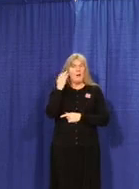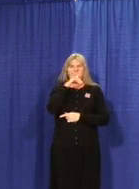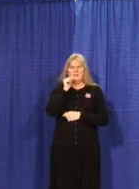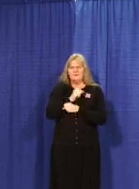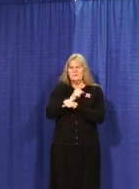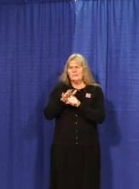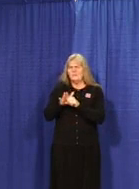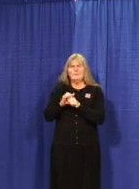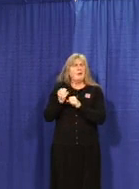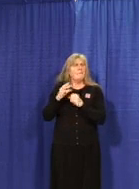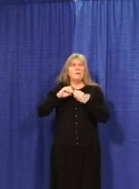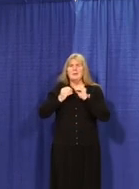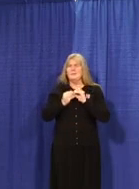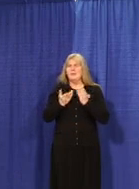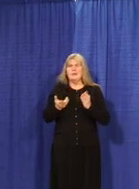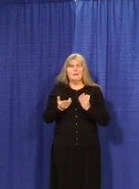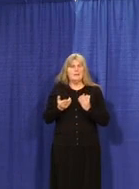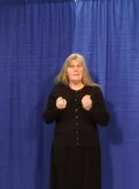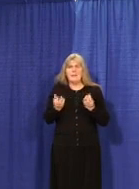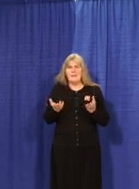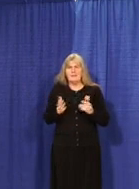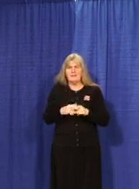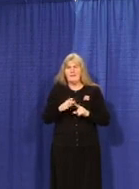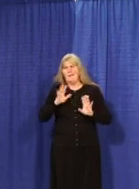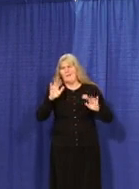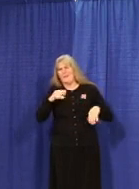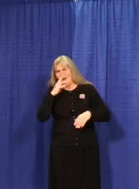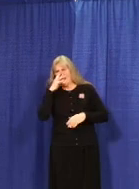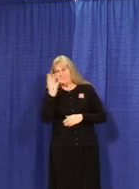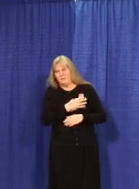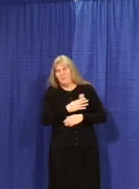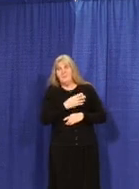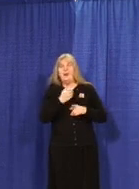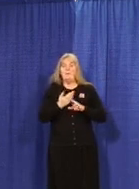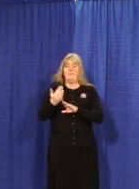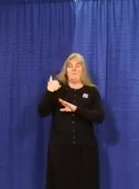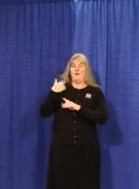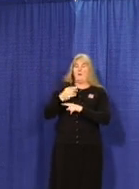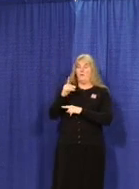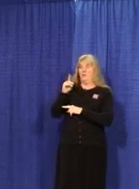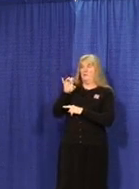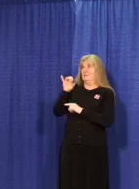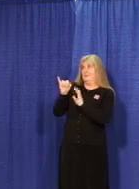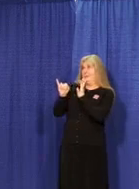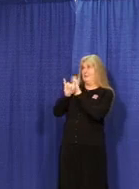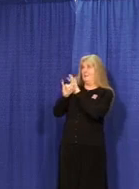in Yukon. After Dawson city was notified back then, I saw a residents,